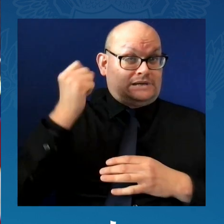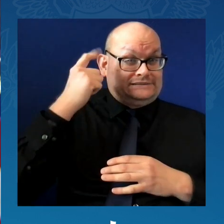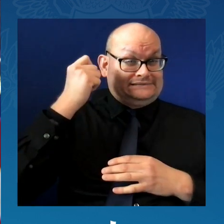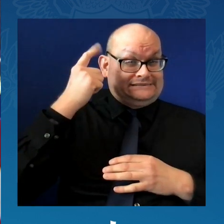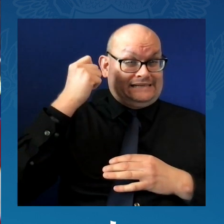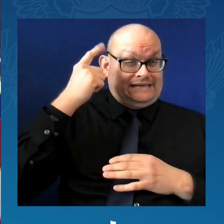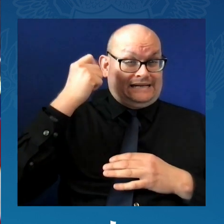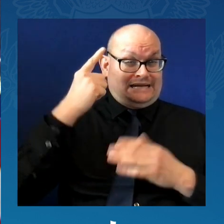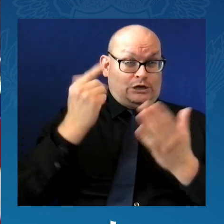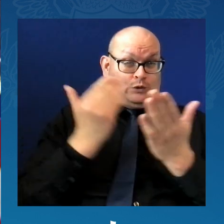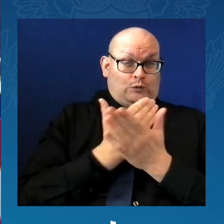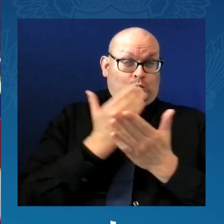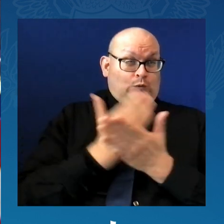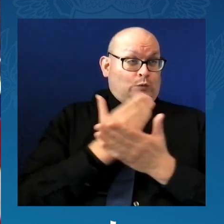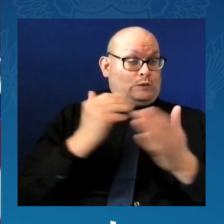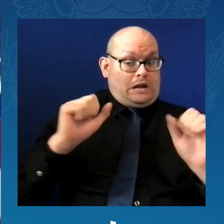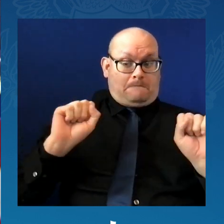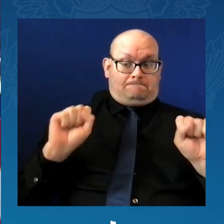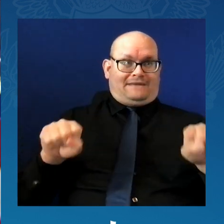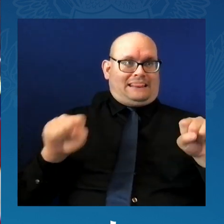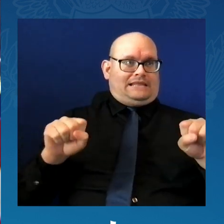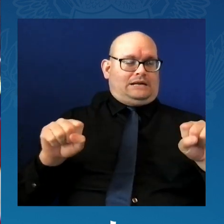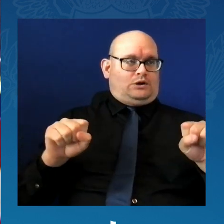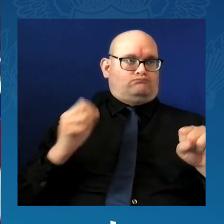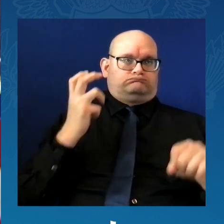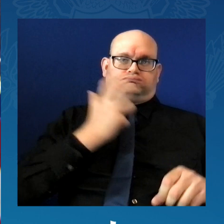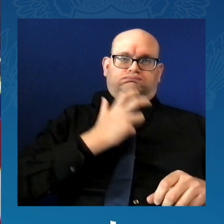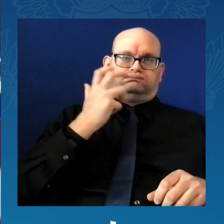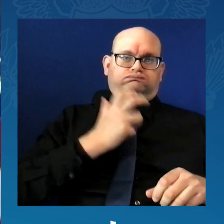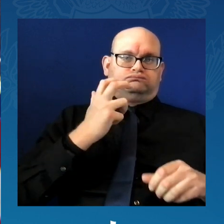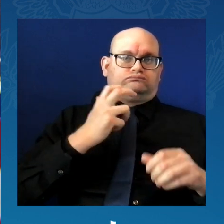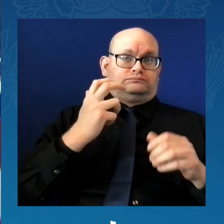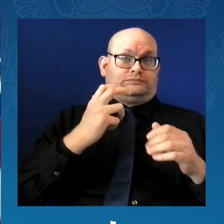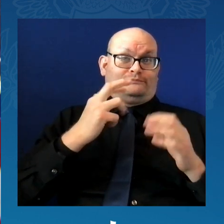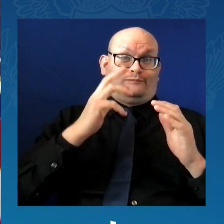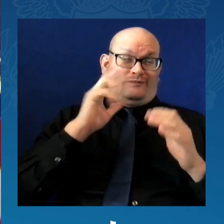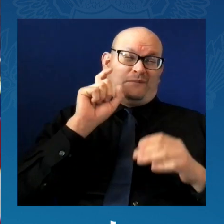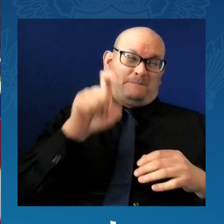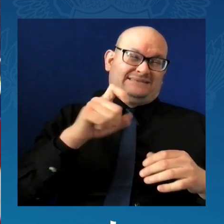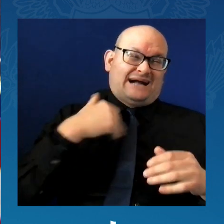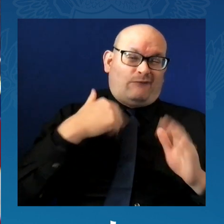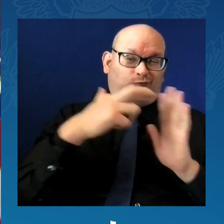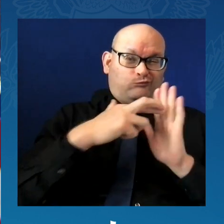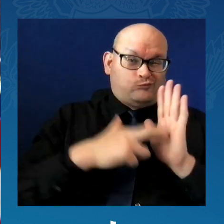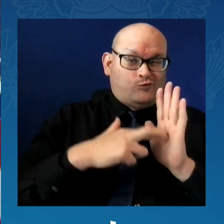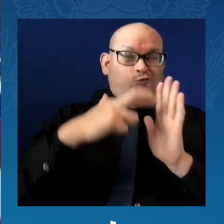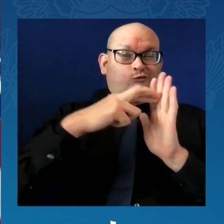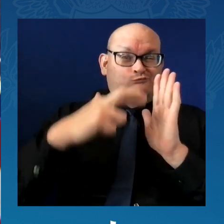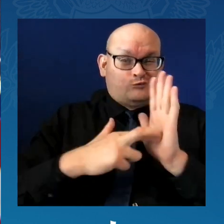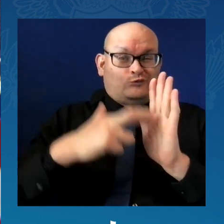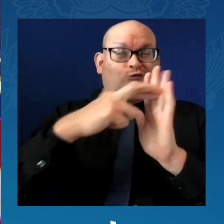few rules currently exist to ensure that they are conducted safely,